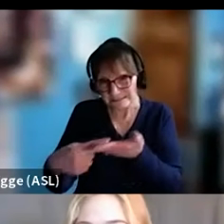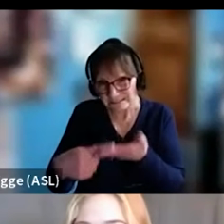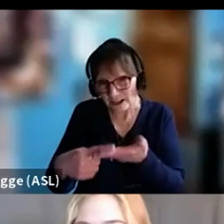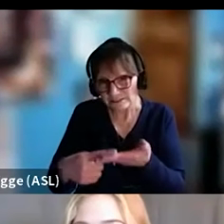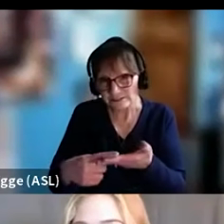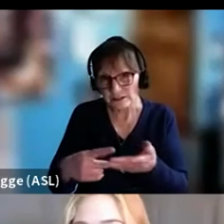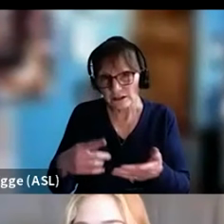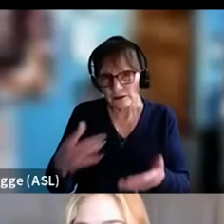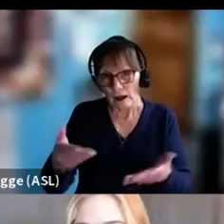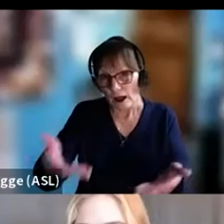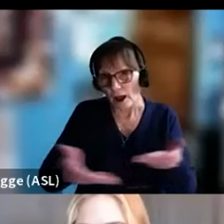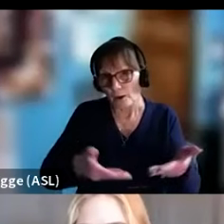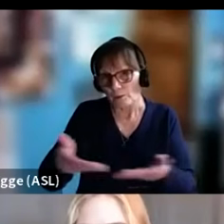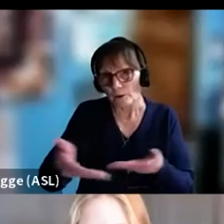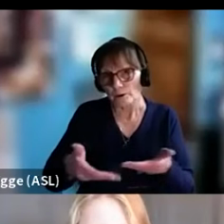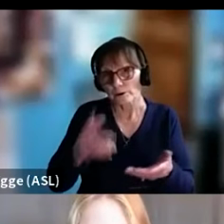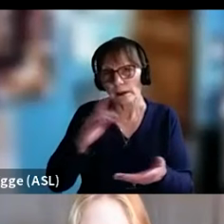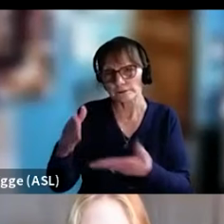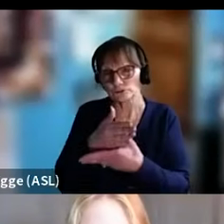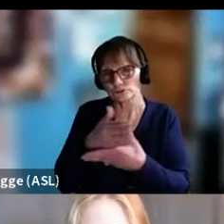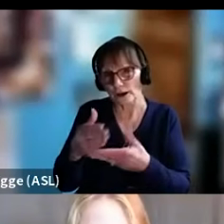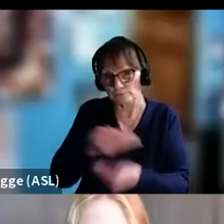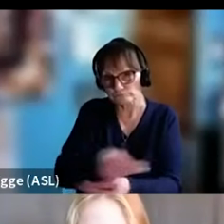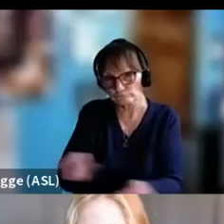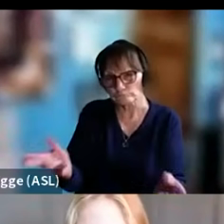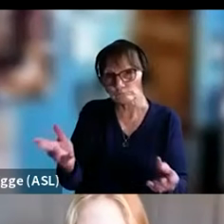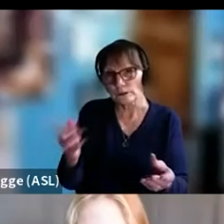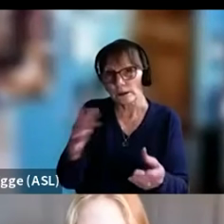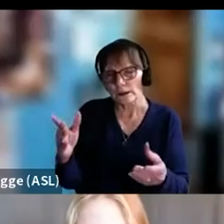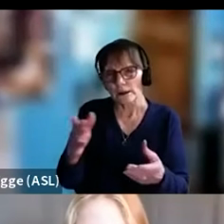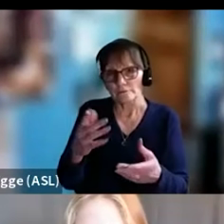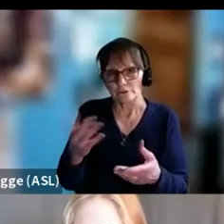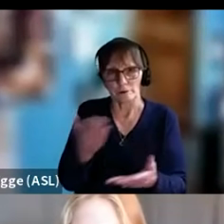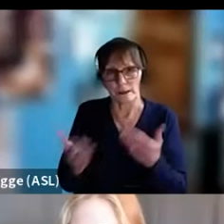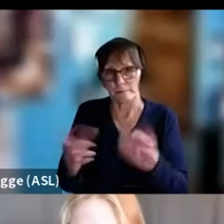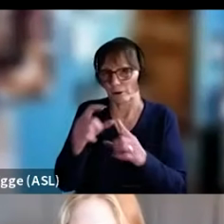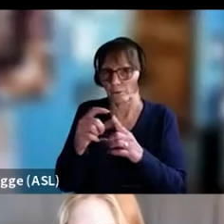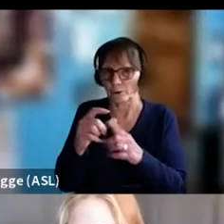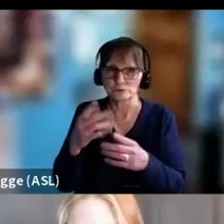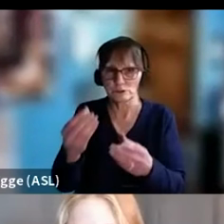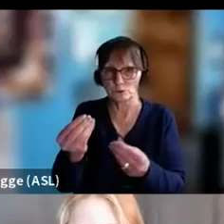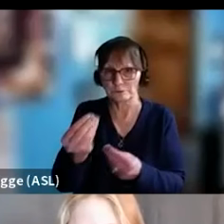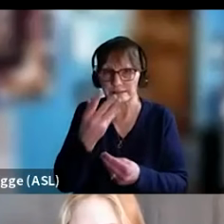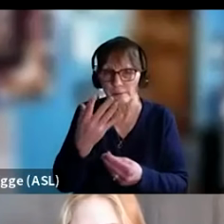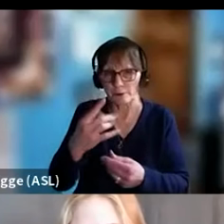I welcome you to come off mute and share if there are particular parting words or thoughts that you wanna make sure that are points you really want